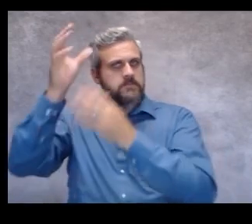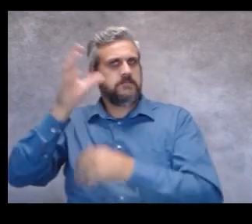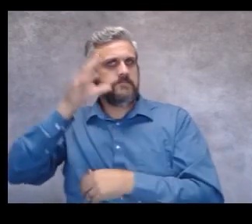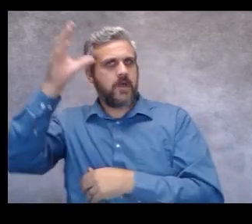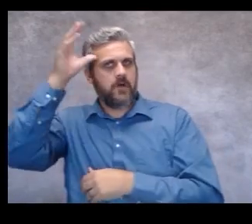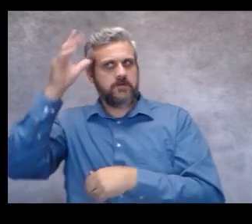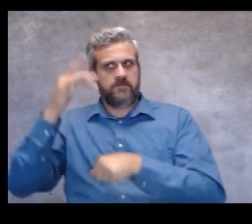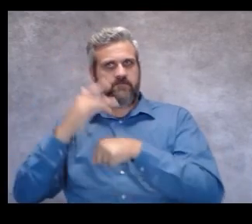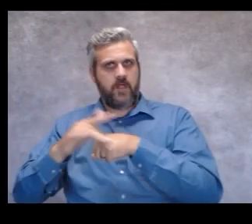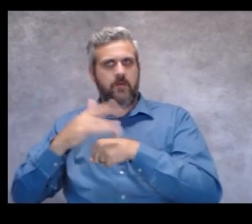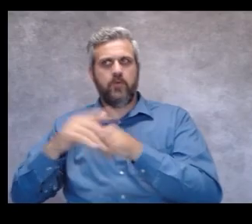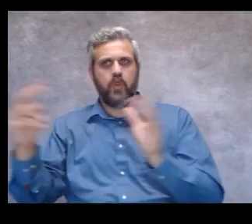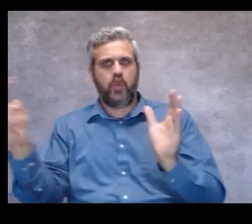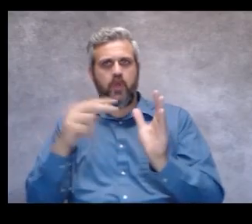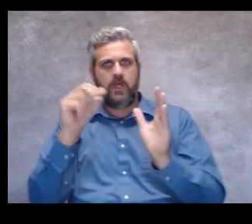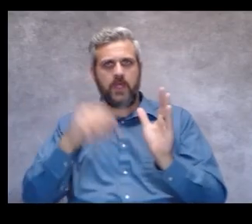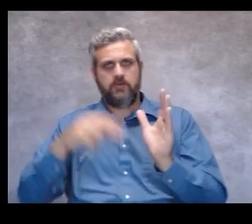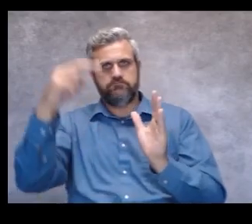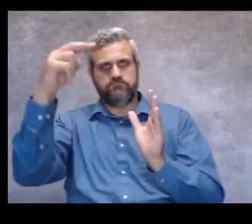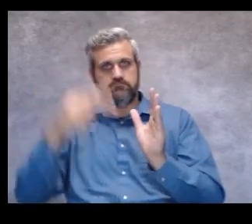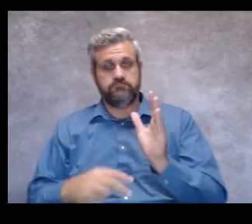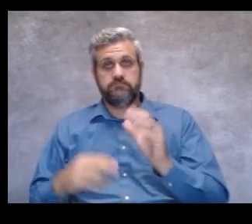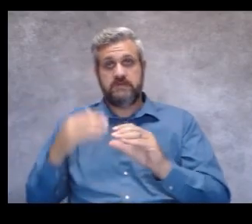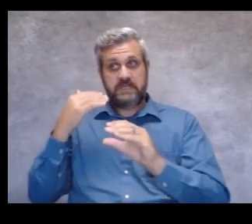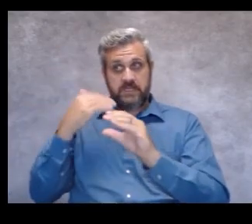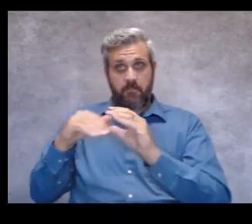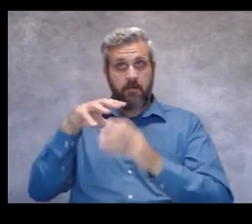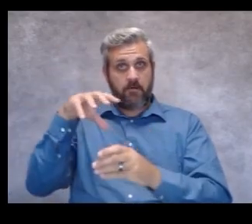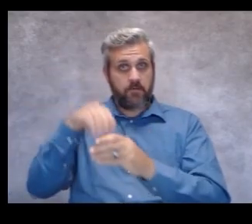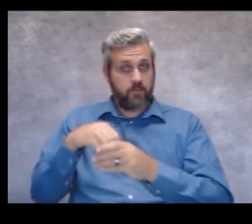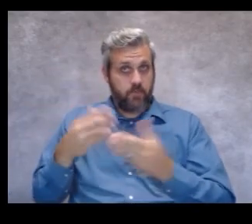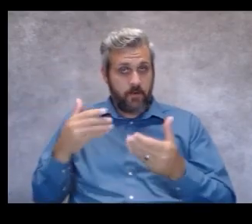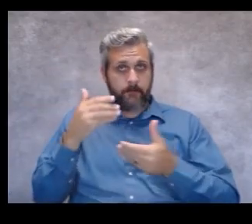is available for review. The email could also include procedures